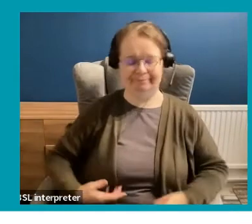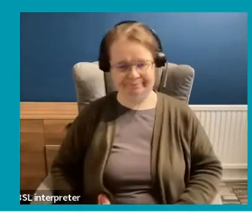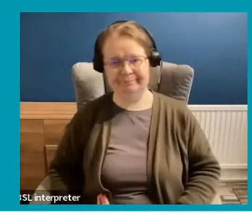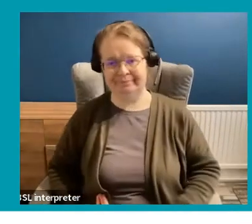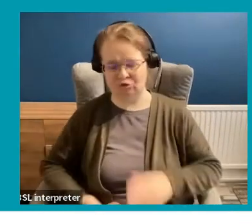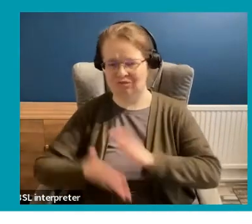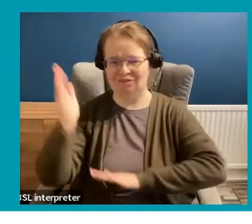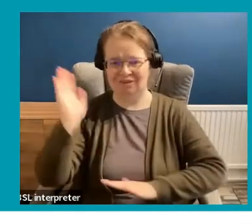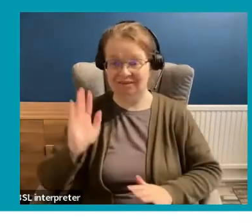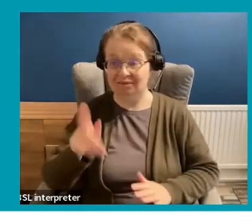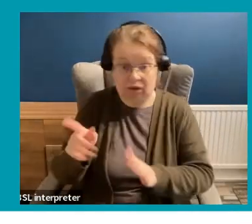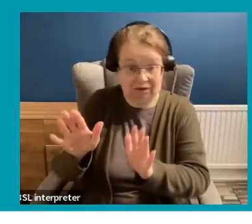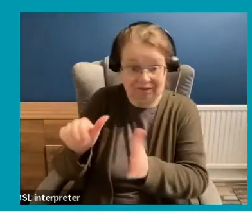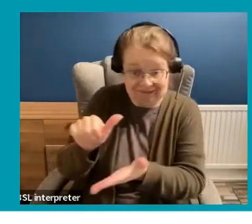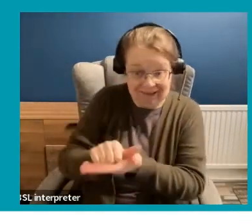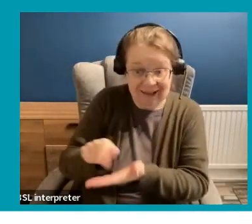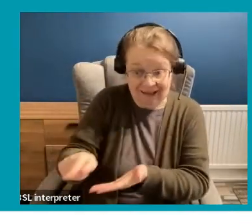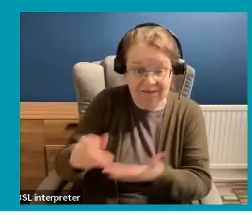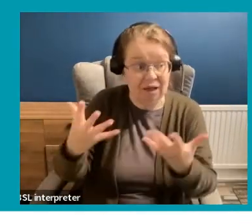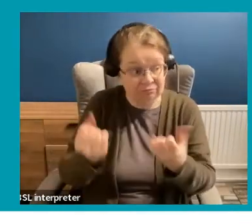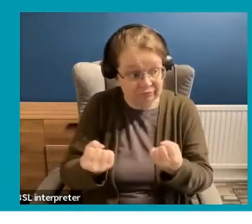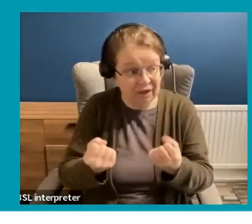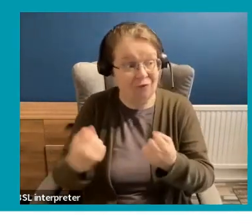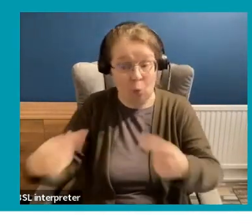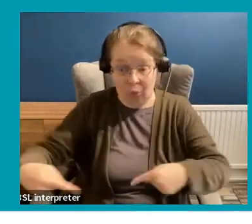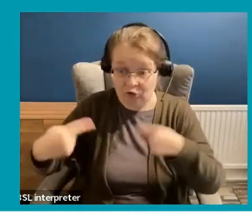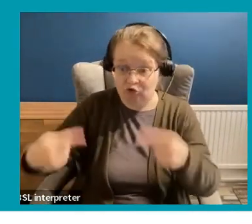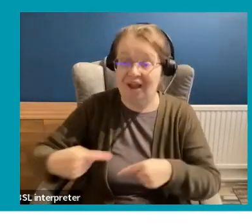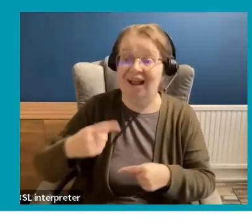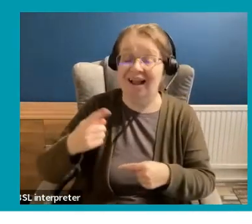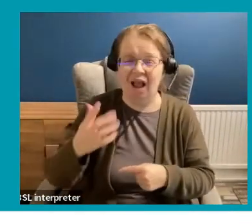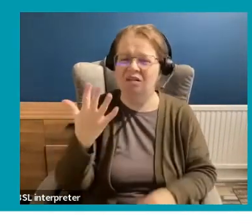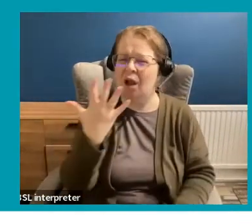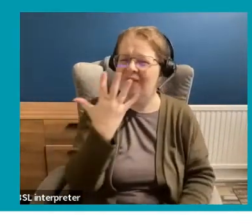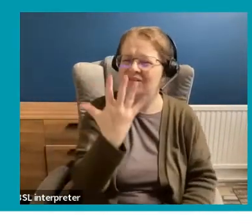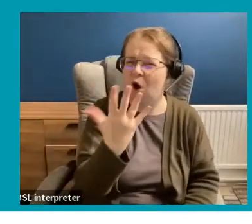Yes, that's a significant number of people but it's only around five percent of disabled people.